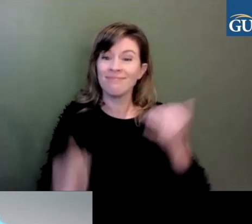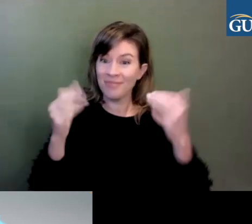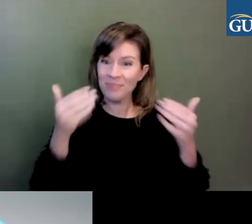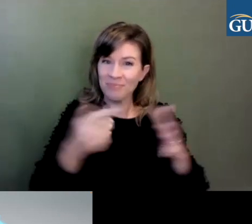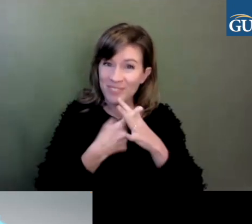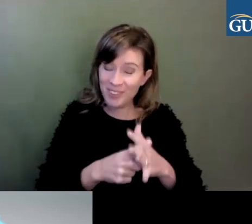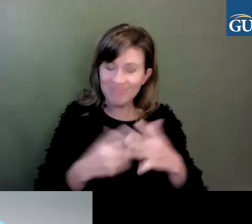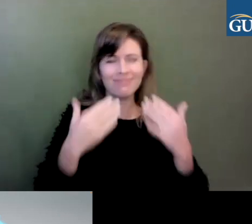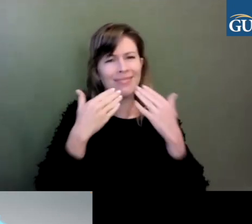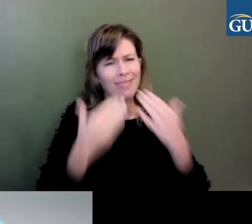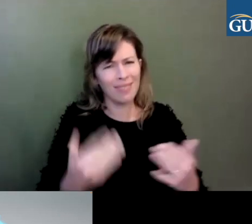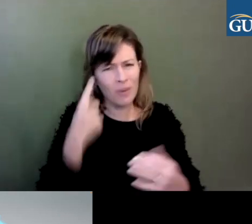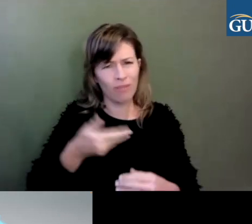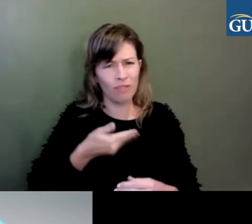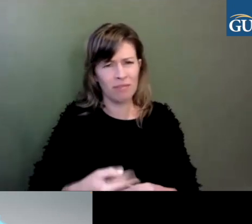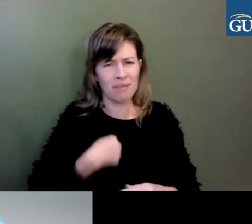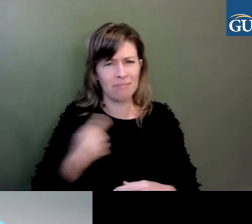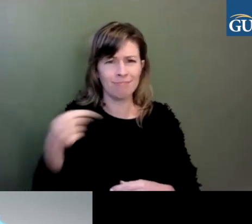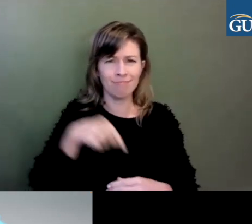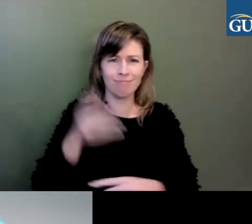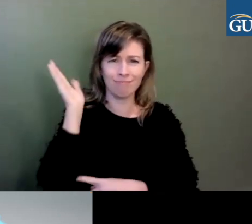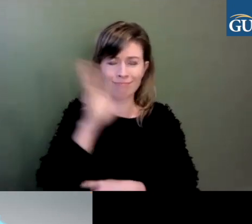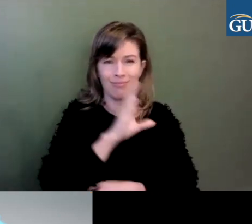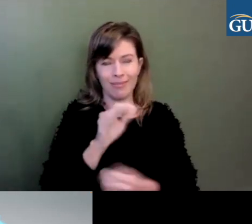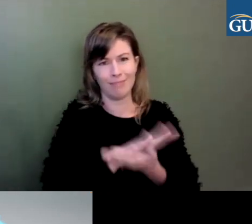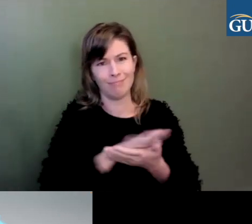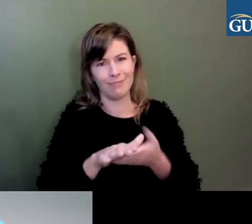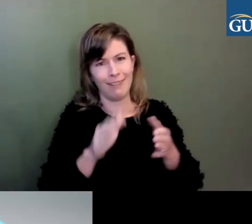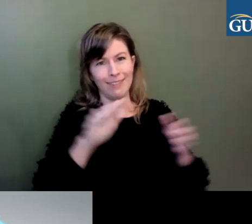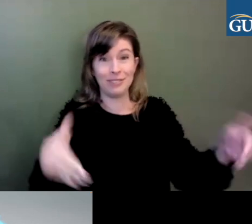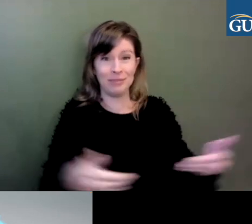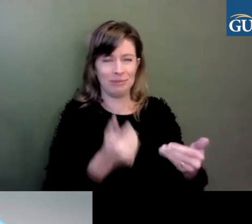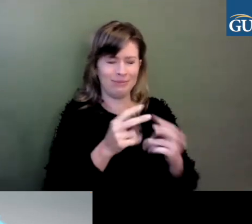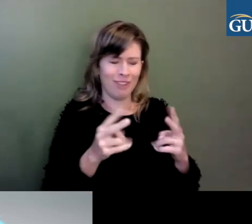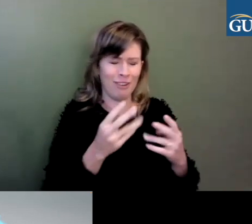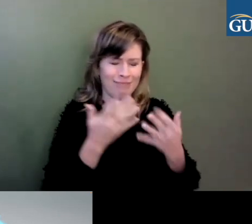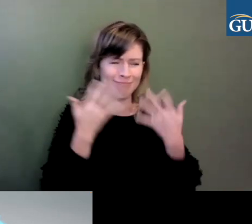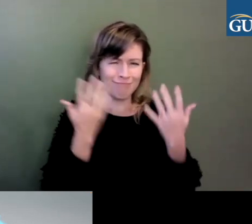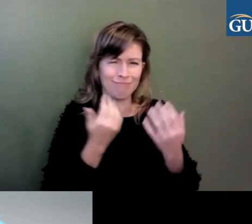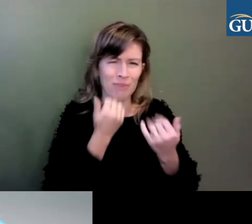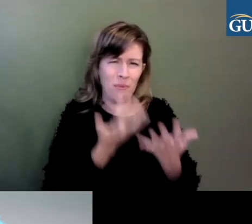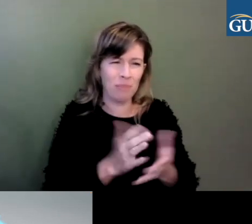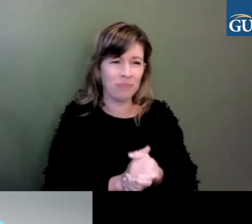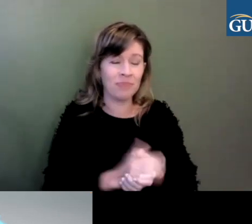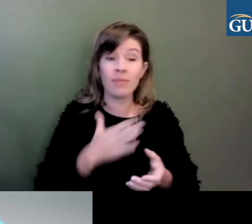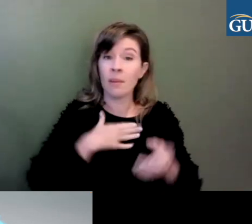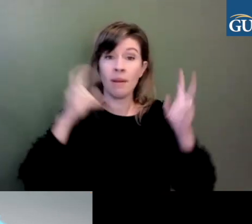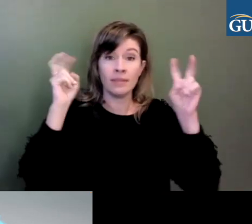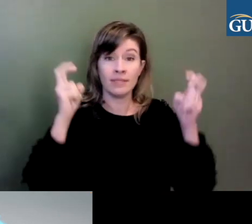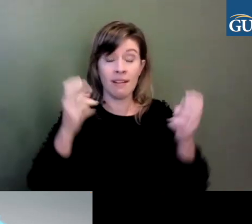invitation. Thank you for the very warm welcome. The title of my talk today is "towards an anti-racist